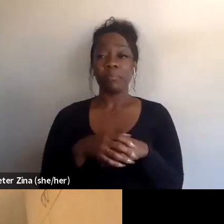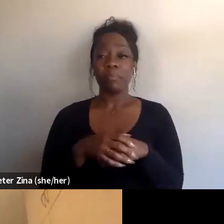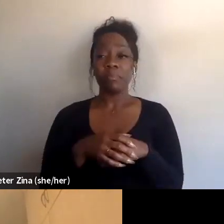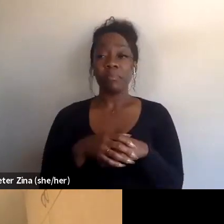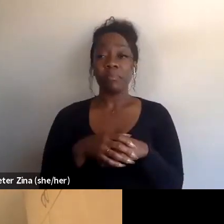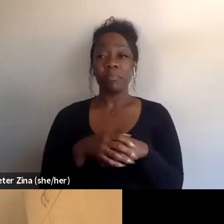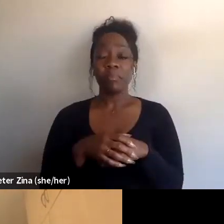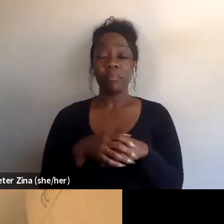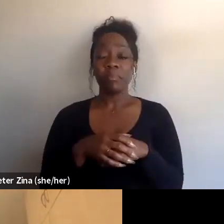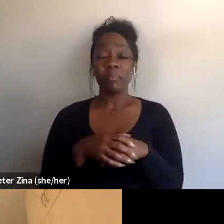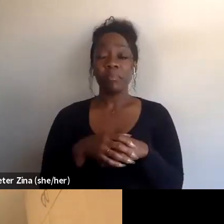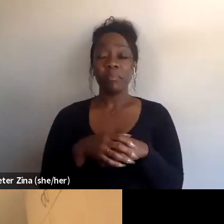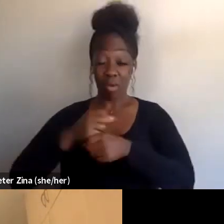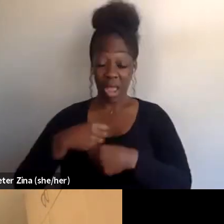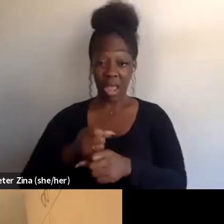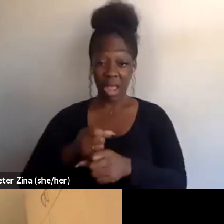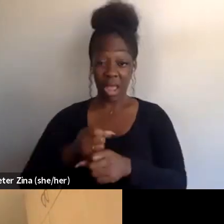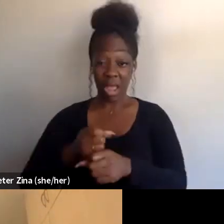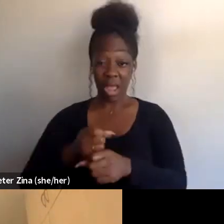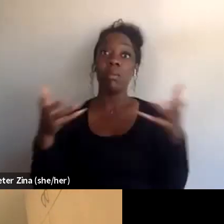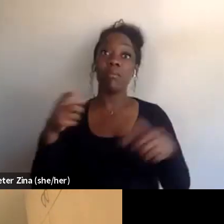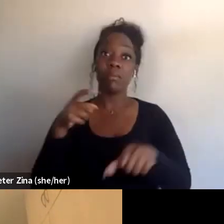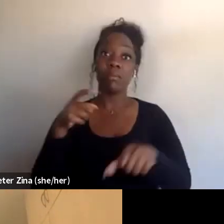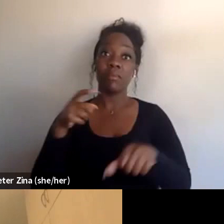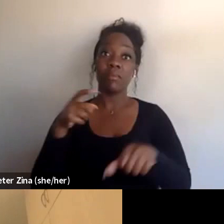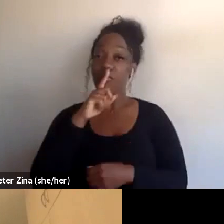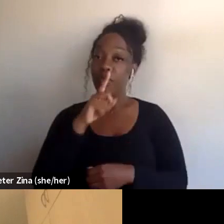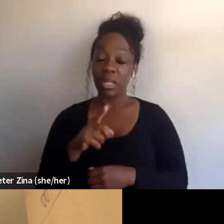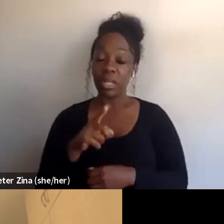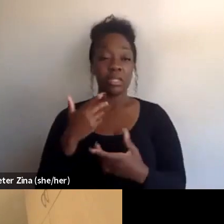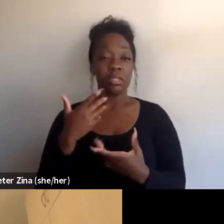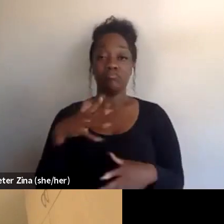so I really invested a lot in that process of creating work